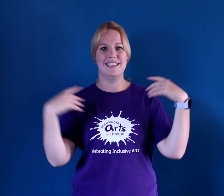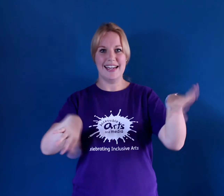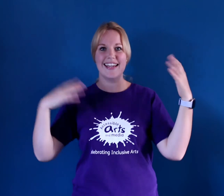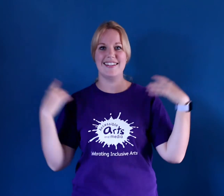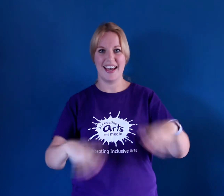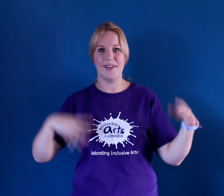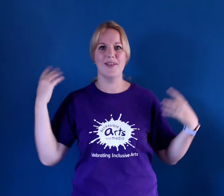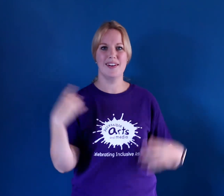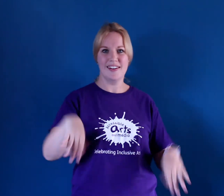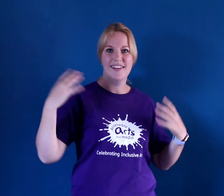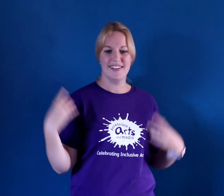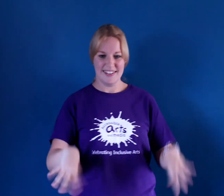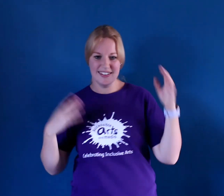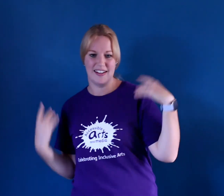Shake it out!